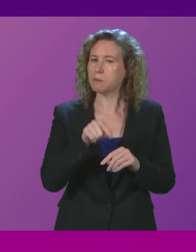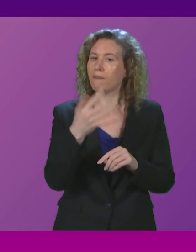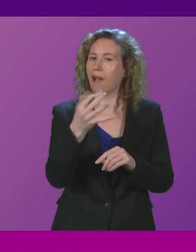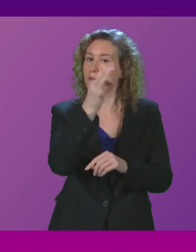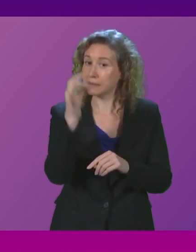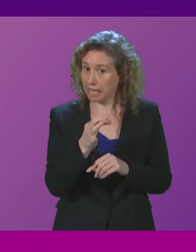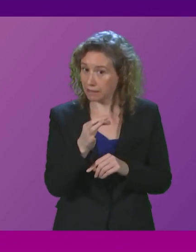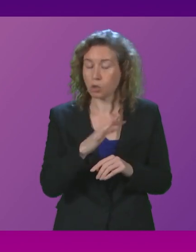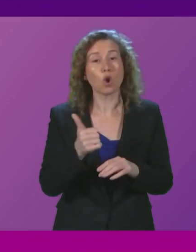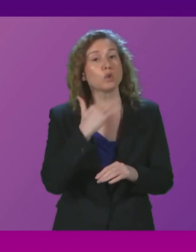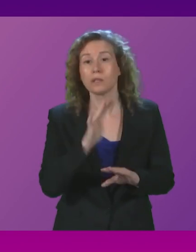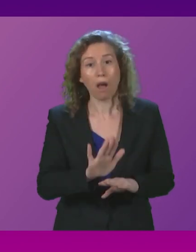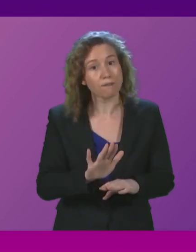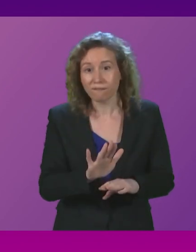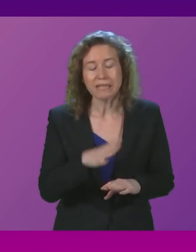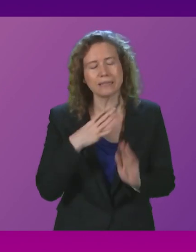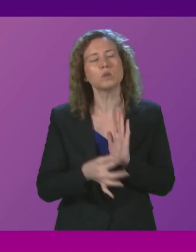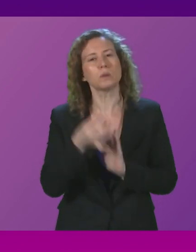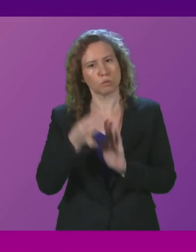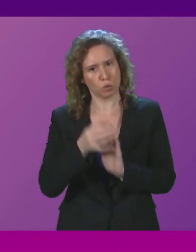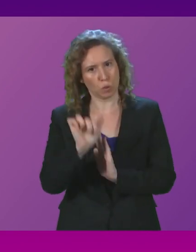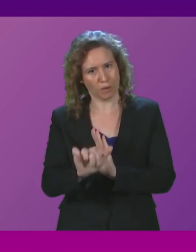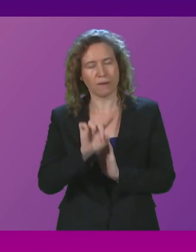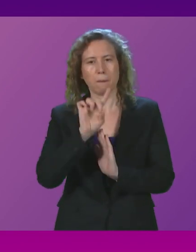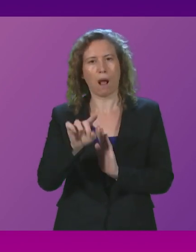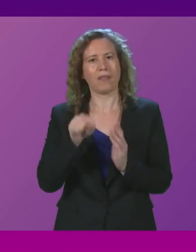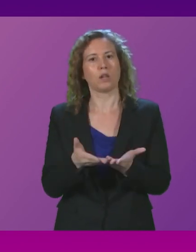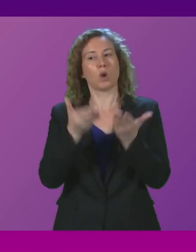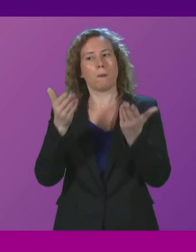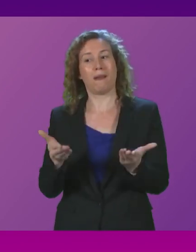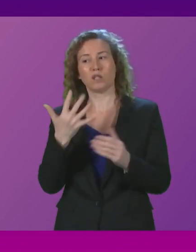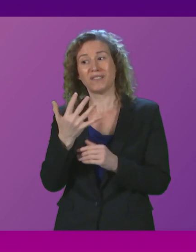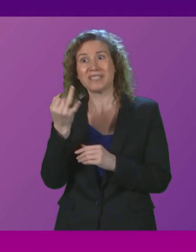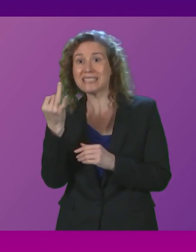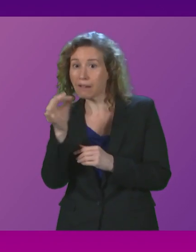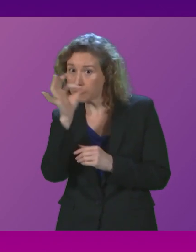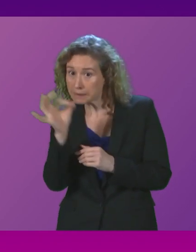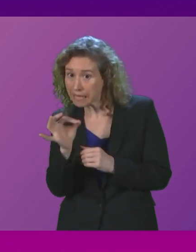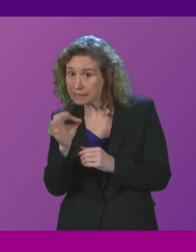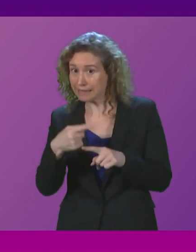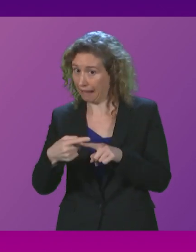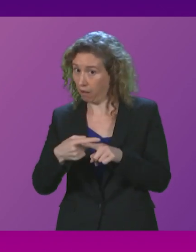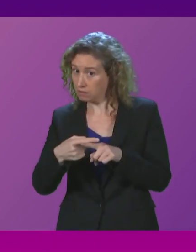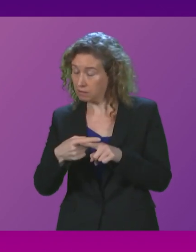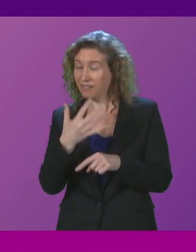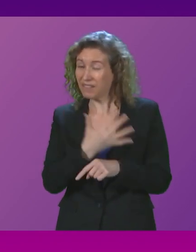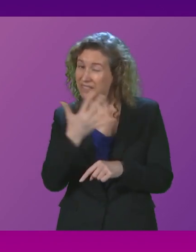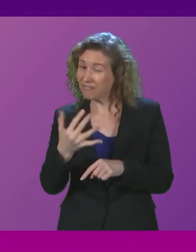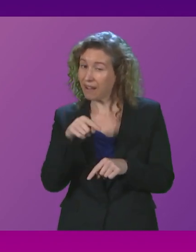is not good enough and needs to improve, but it compares with 57 per cent in England, 55.2